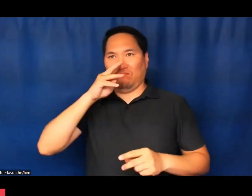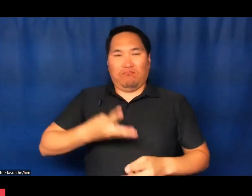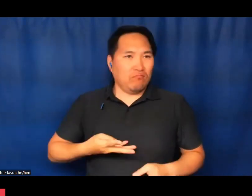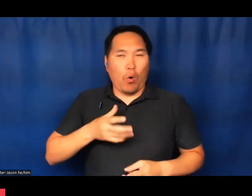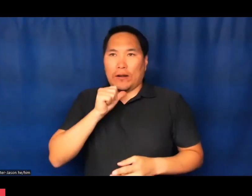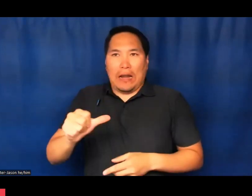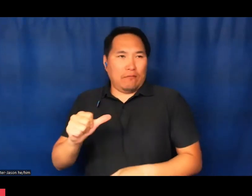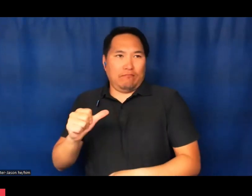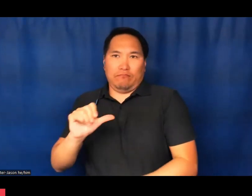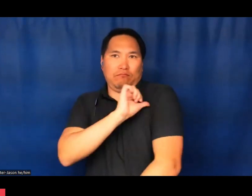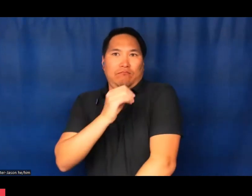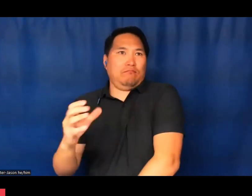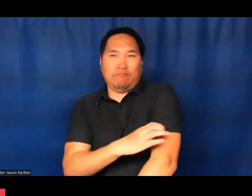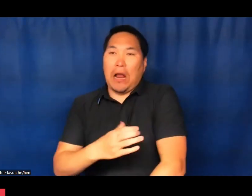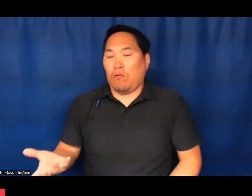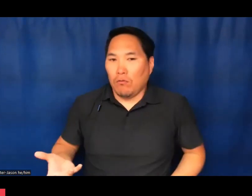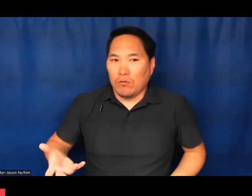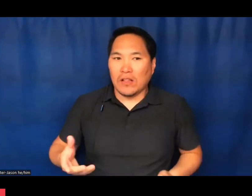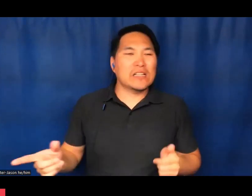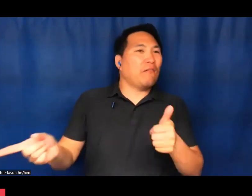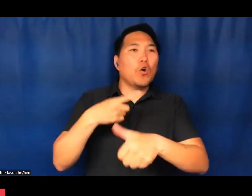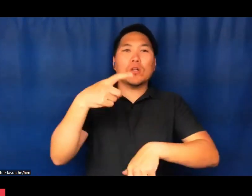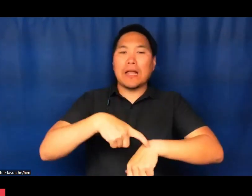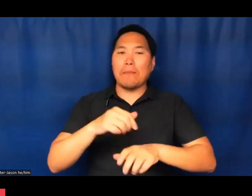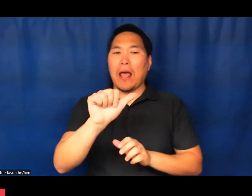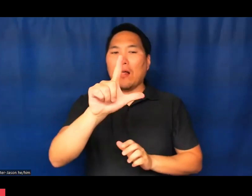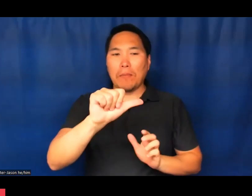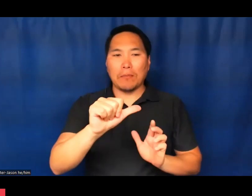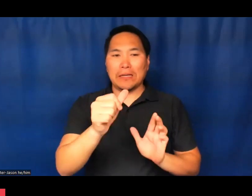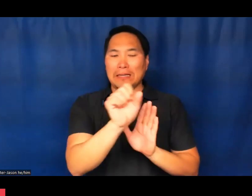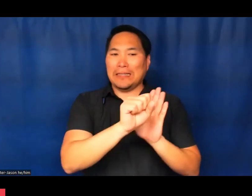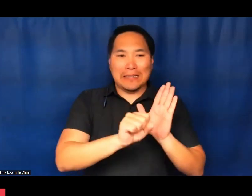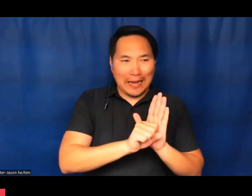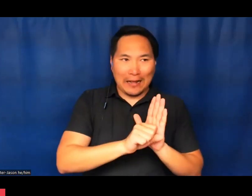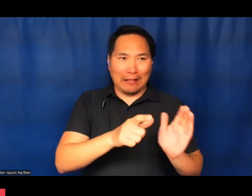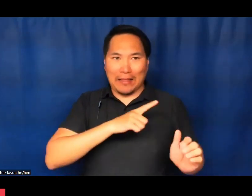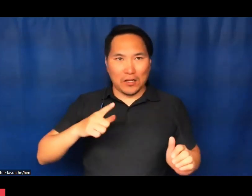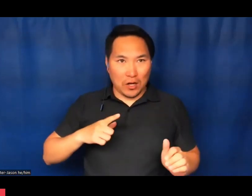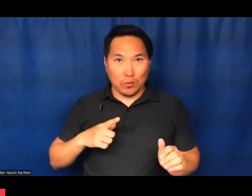This is also the first time that the Alabama state legislature was put to task to draw